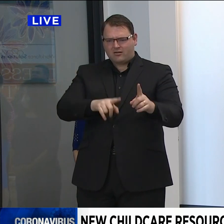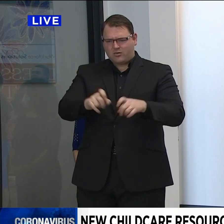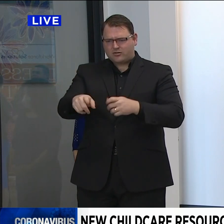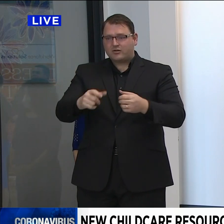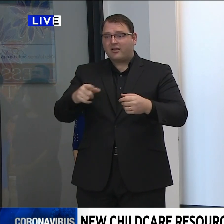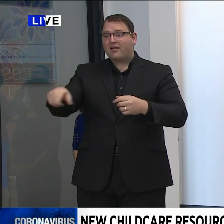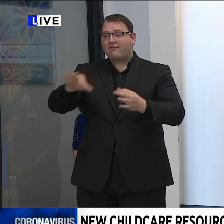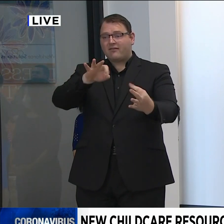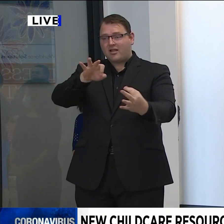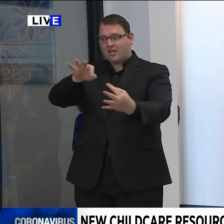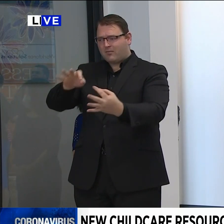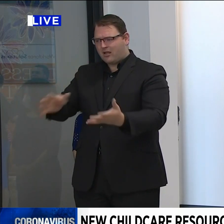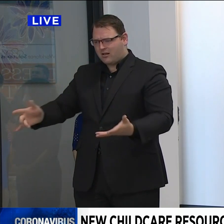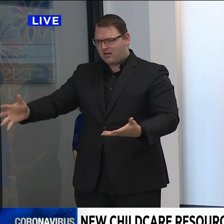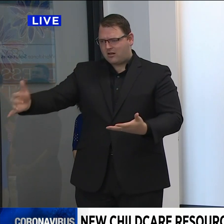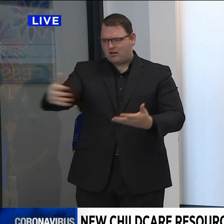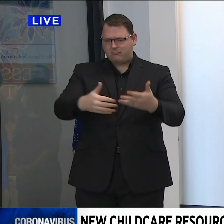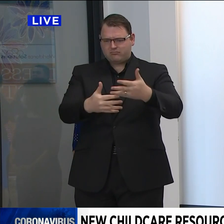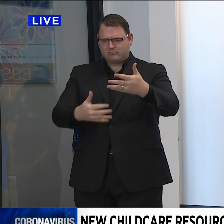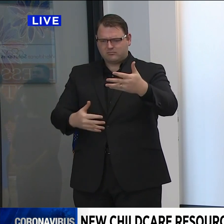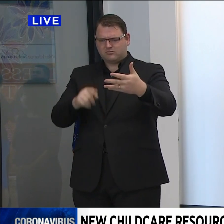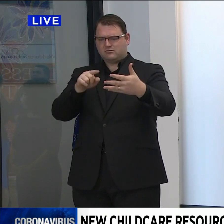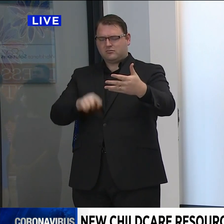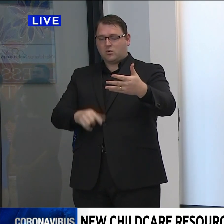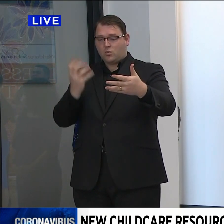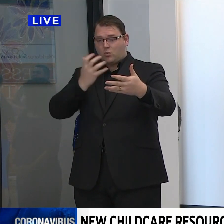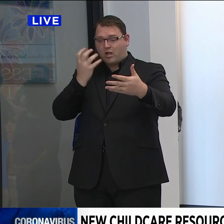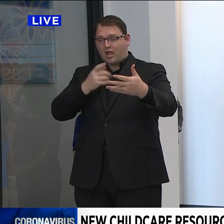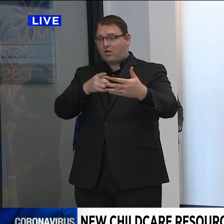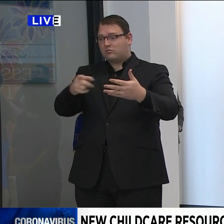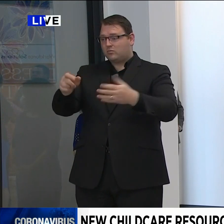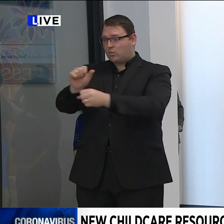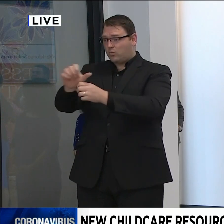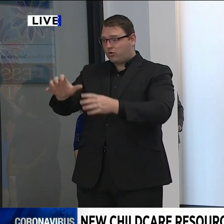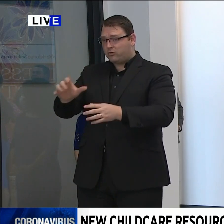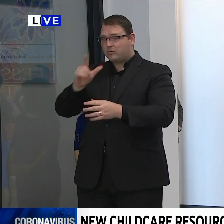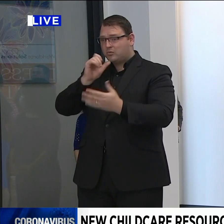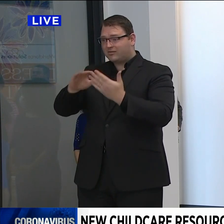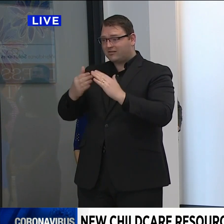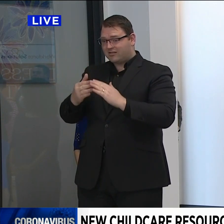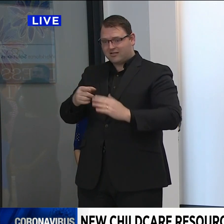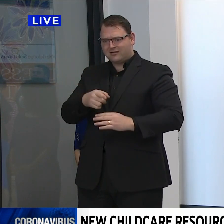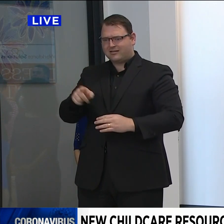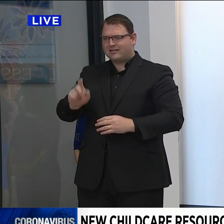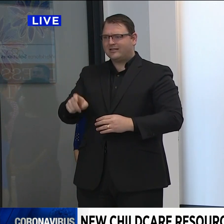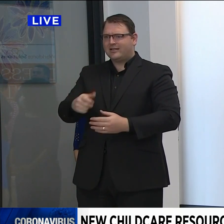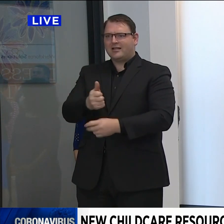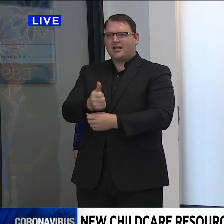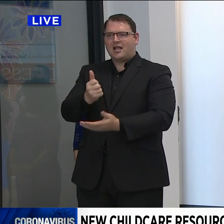child care needs. Employees with care needs. Employees with dependents, 12 years of age or dependents, 12 years of age or younger. I will weigh am by the younger. I will weigh am by the rapid response is calling for